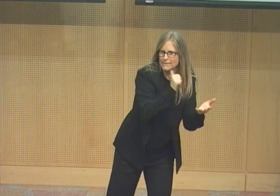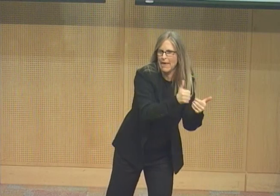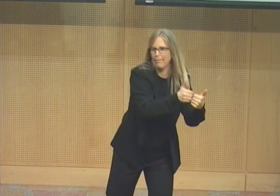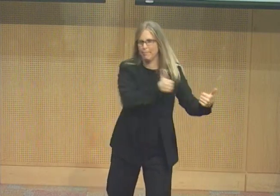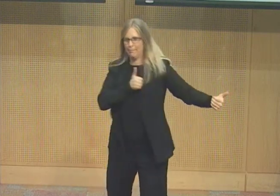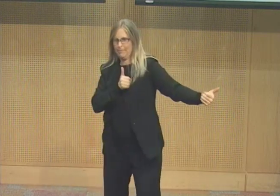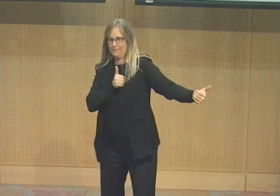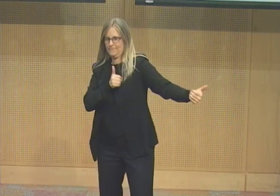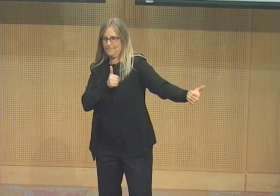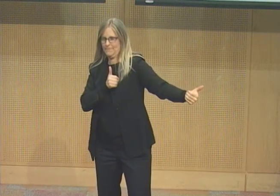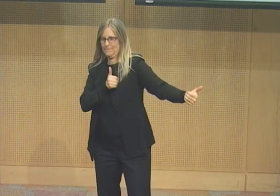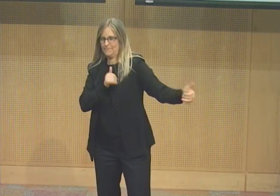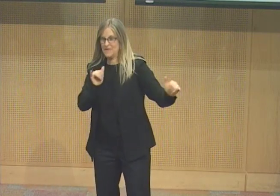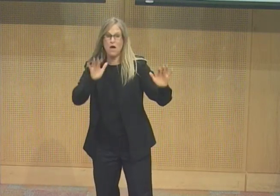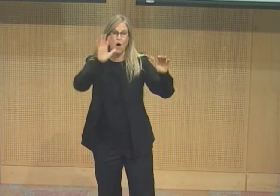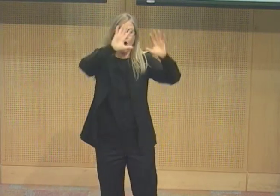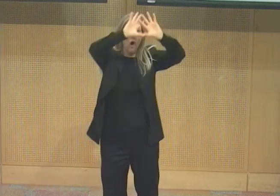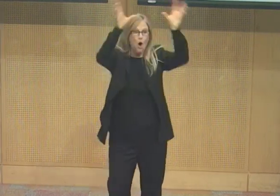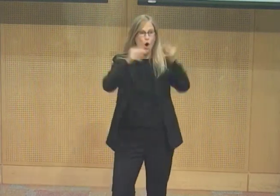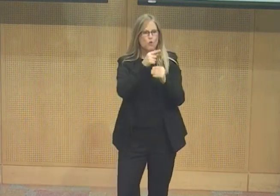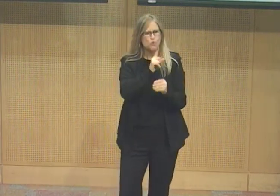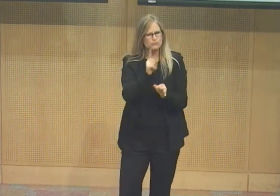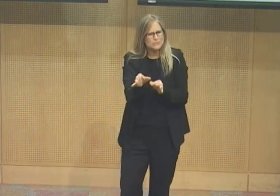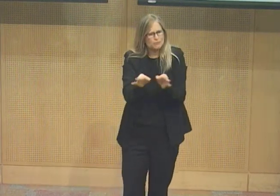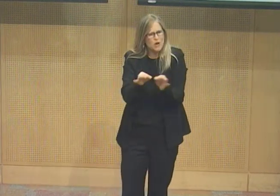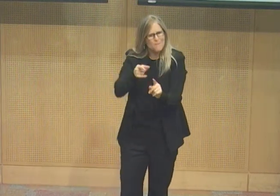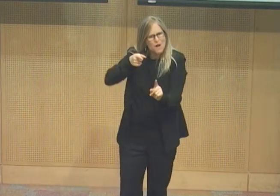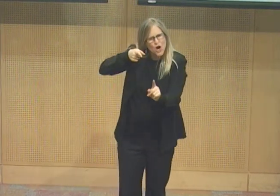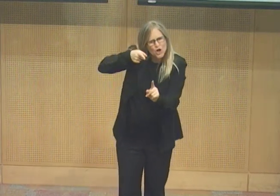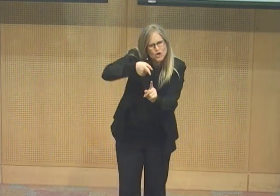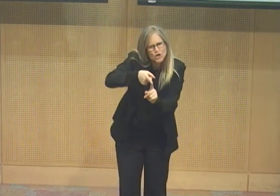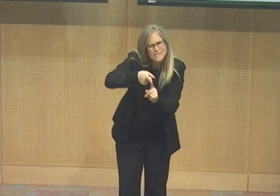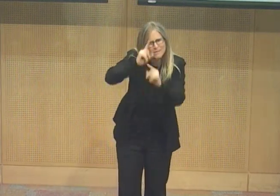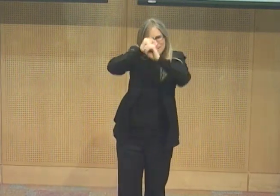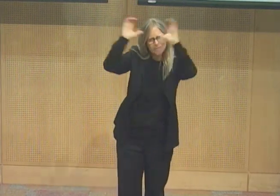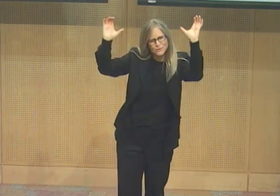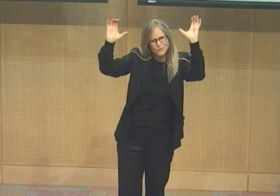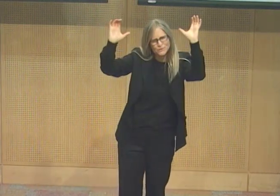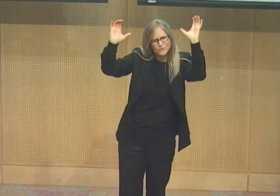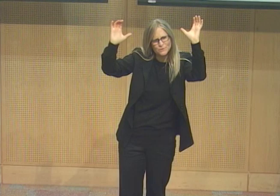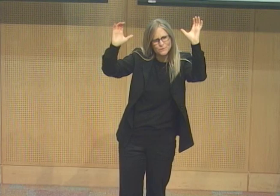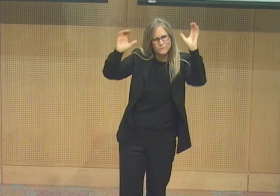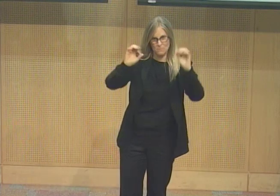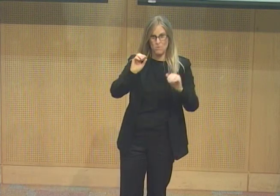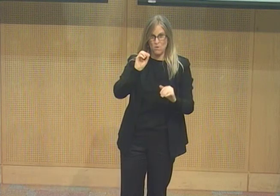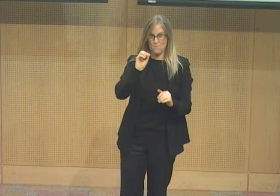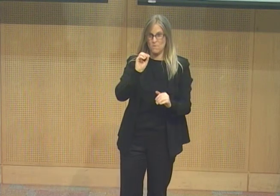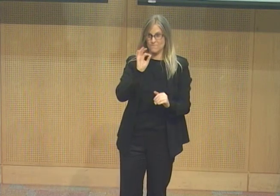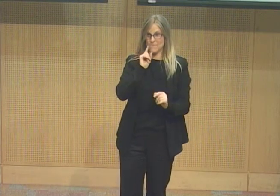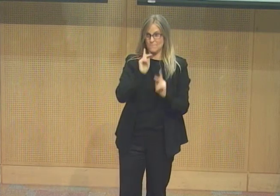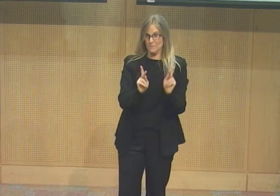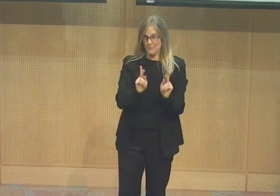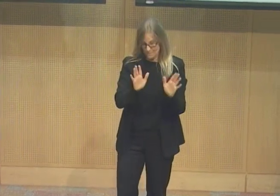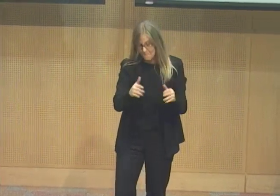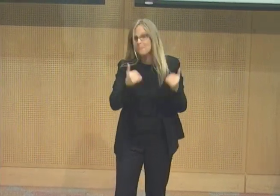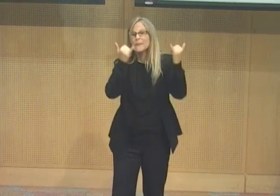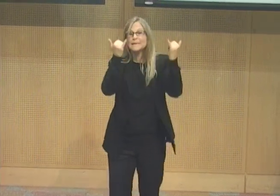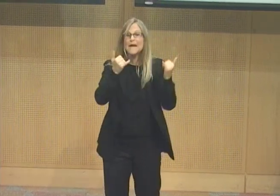meaning unable to communicate freely, thus being isolated from the larger group. That gives you an initial target image